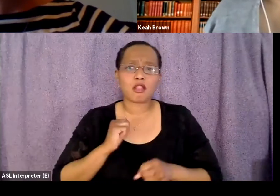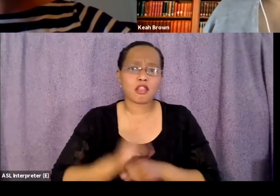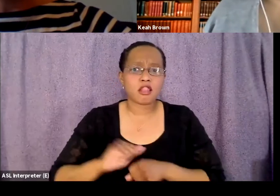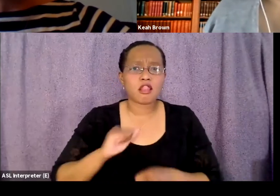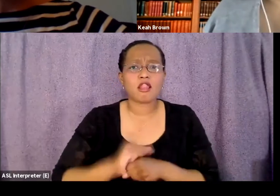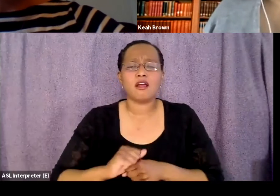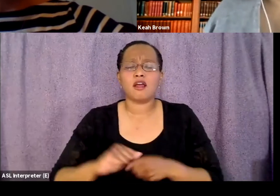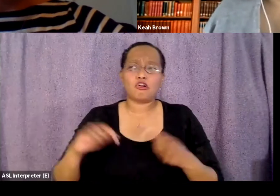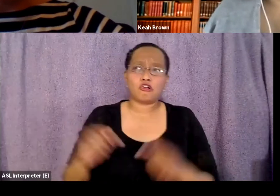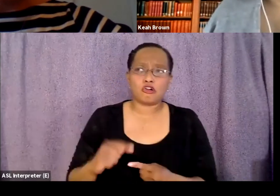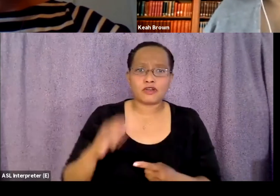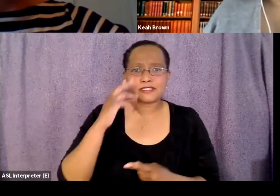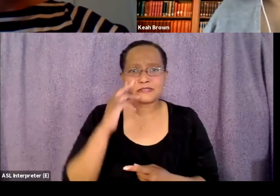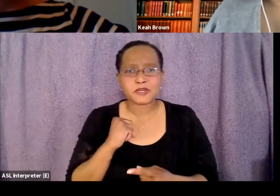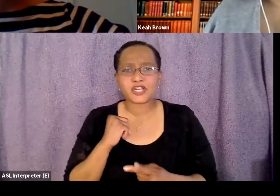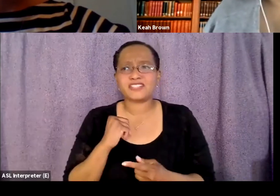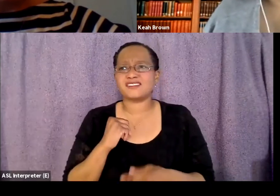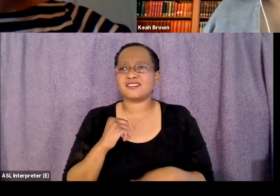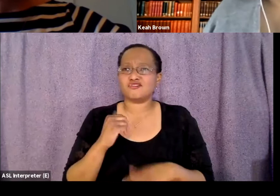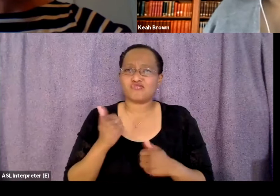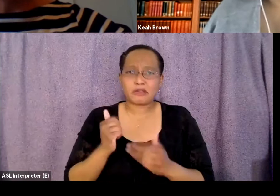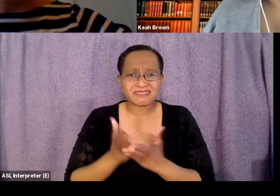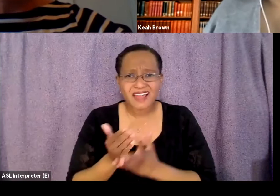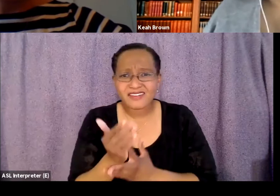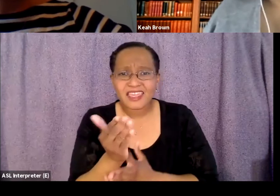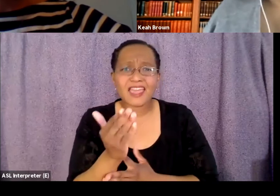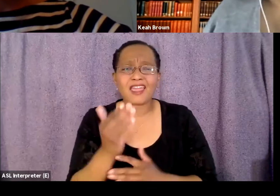Nicole Redding (she/her): Witness witnessing scary and directly hateful things in the world